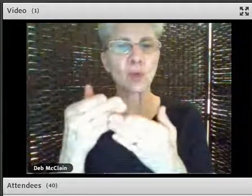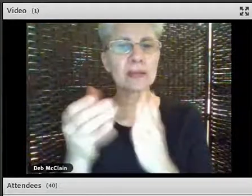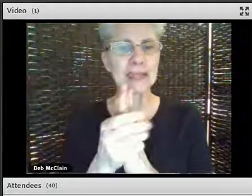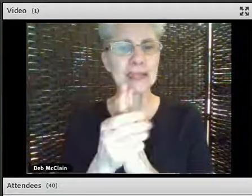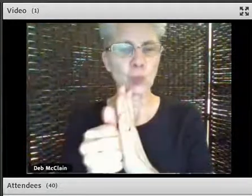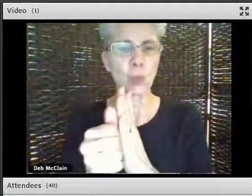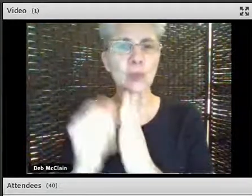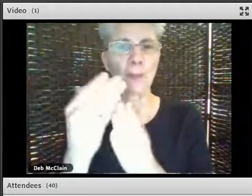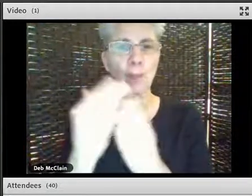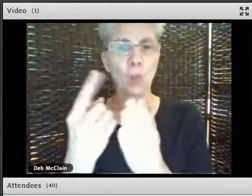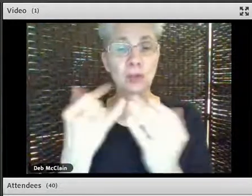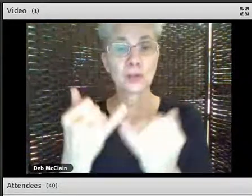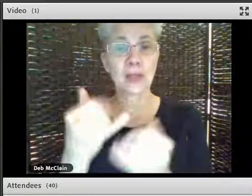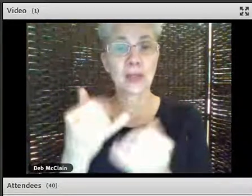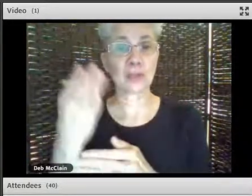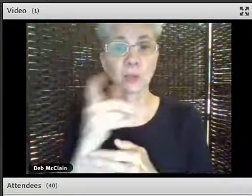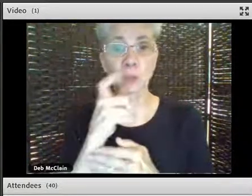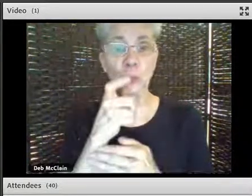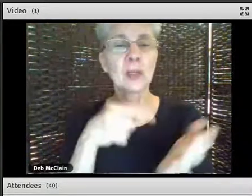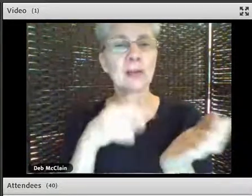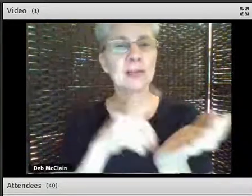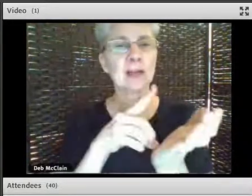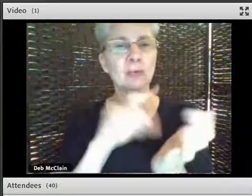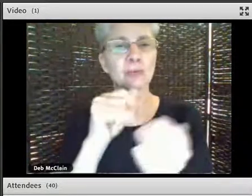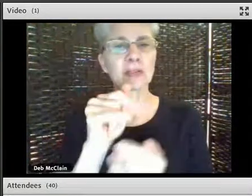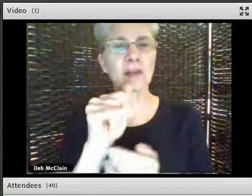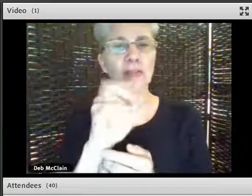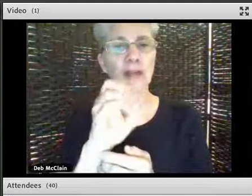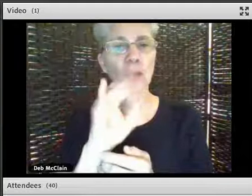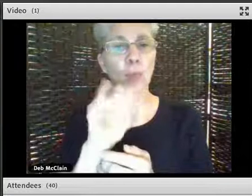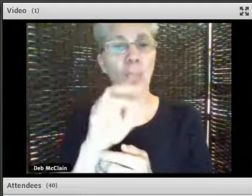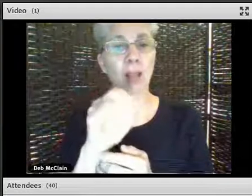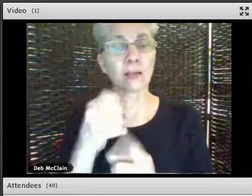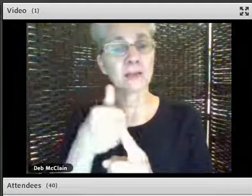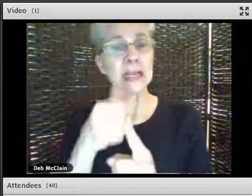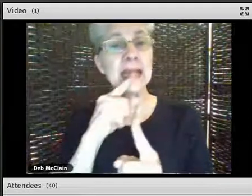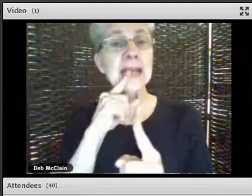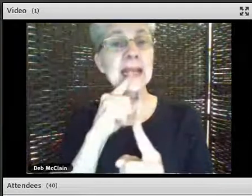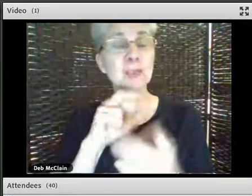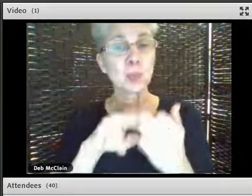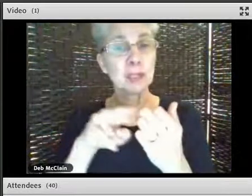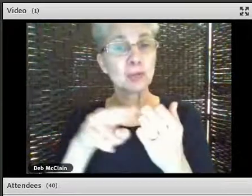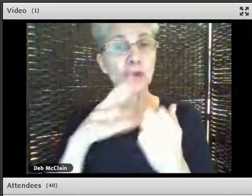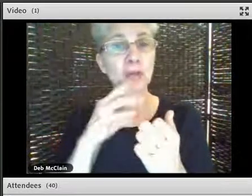and today's presenter, Dr. Stephanie Rollins. Dr. Rollins is a research and writing specialist